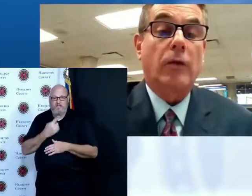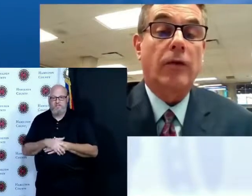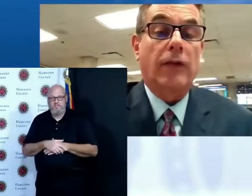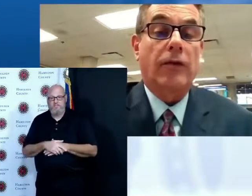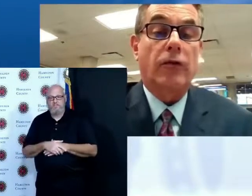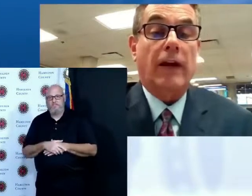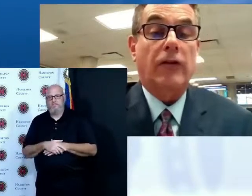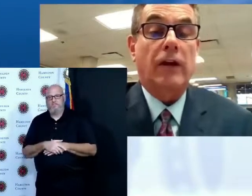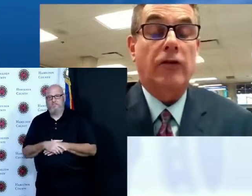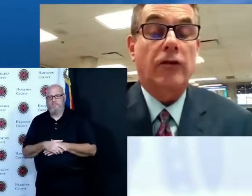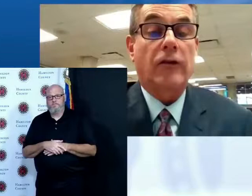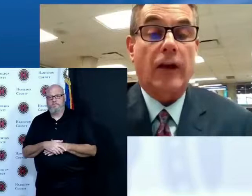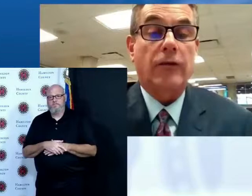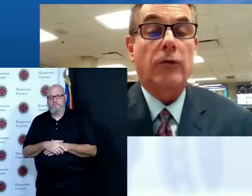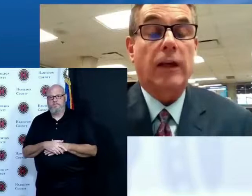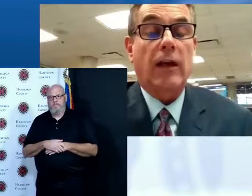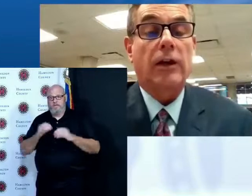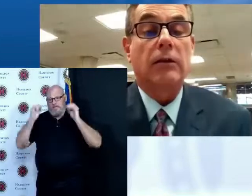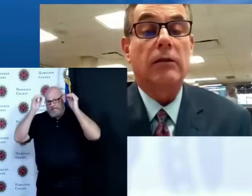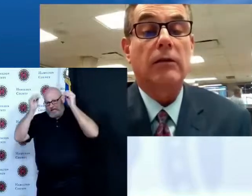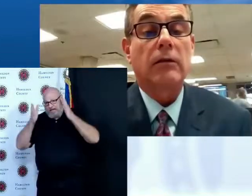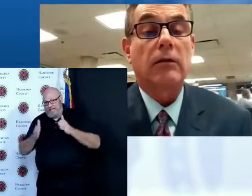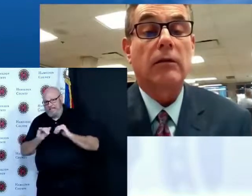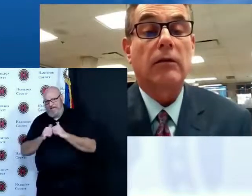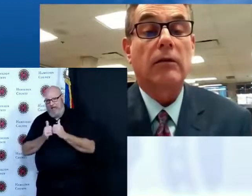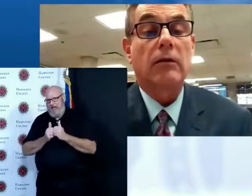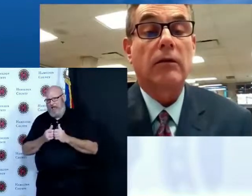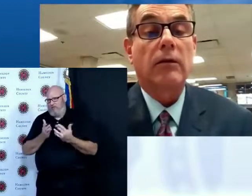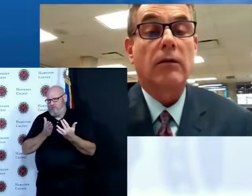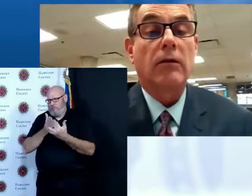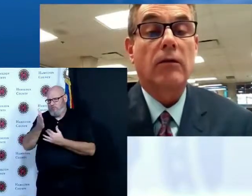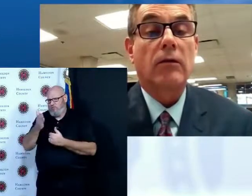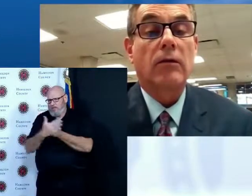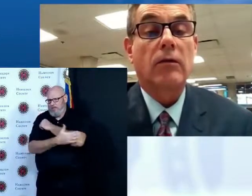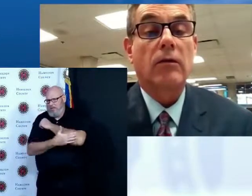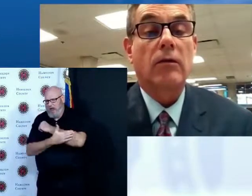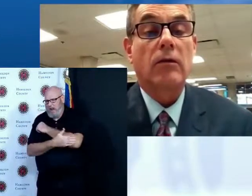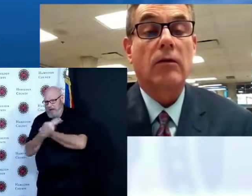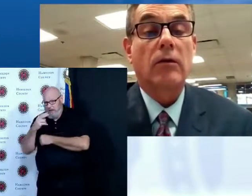will get those vaccinations is that through the county I think there's going to be a variety of